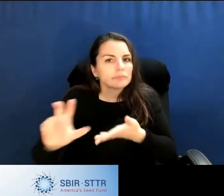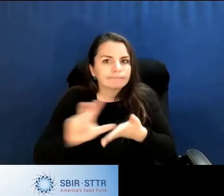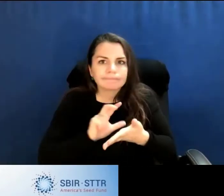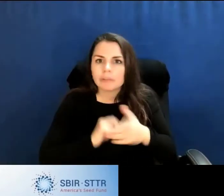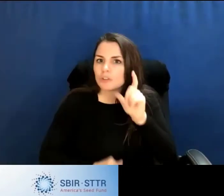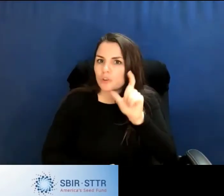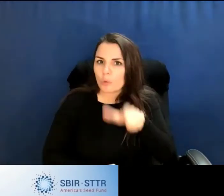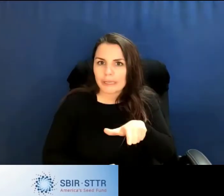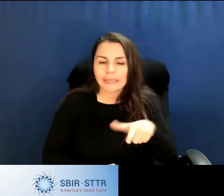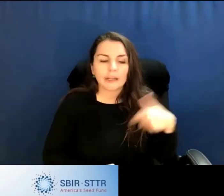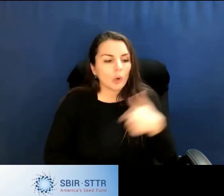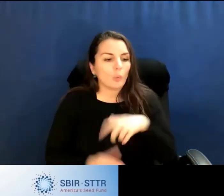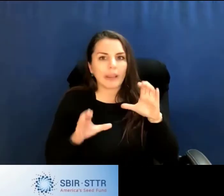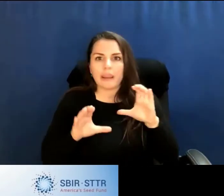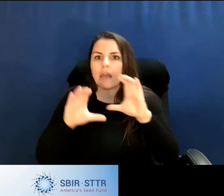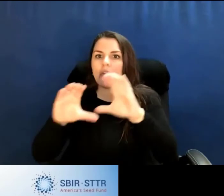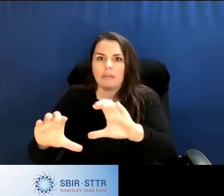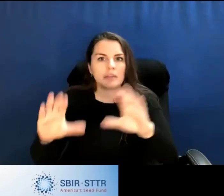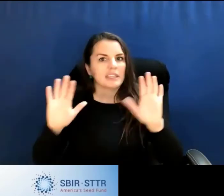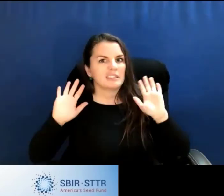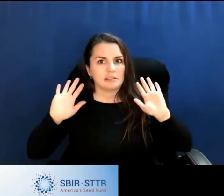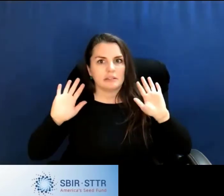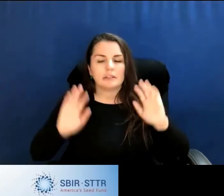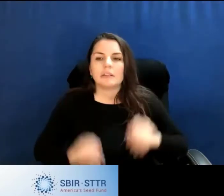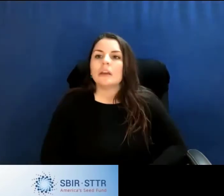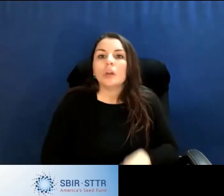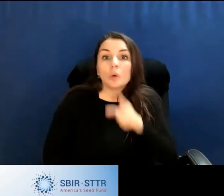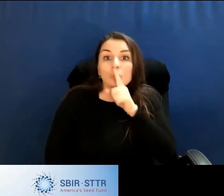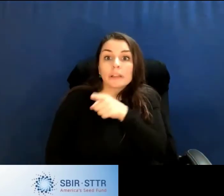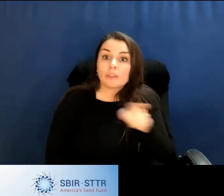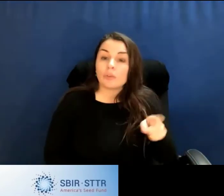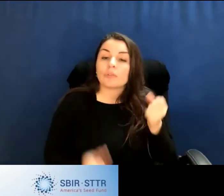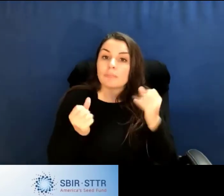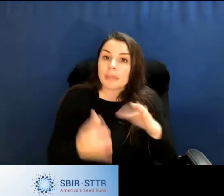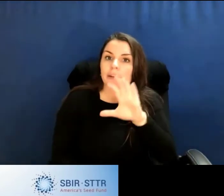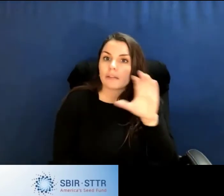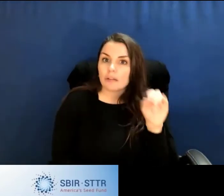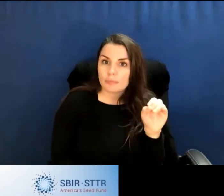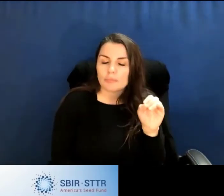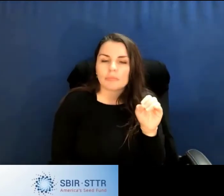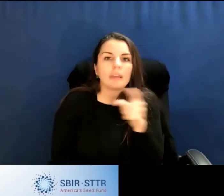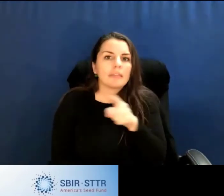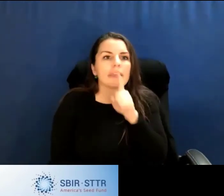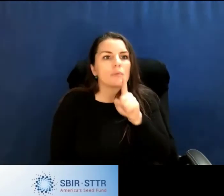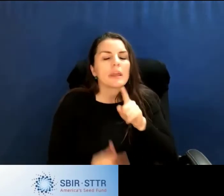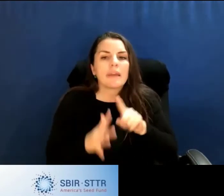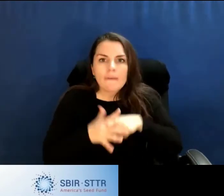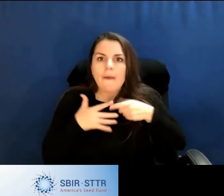Many companies are very early in their whole drug development